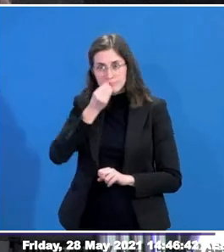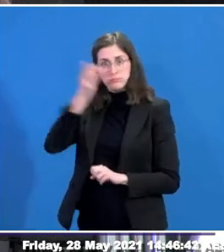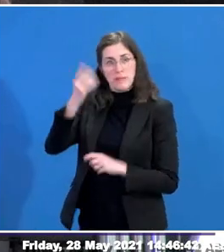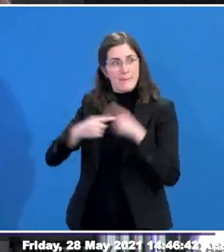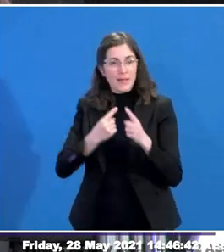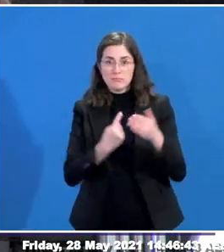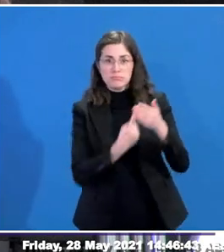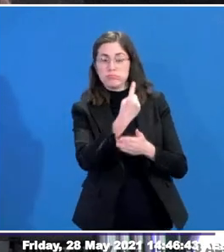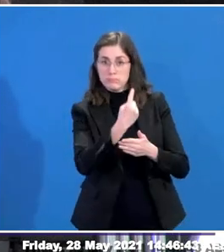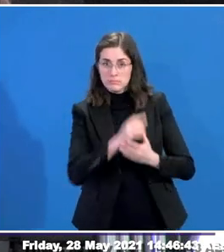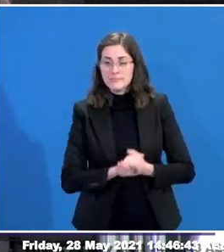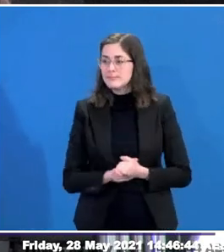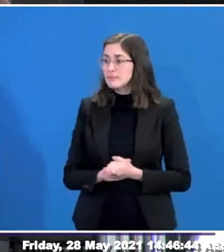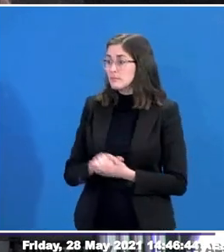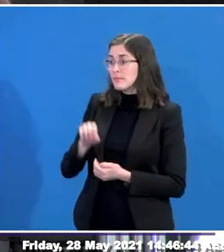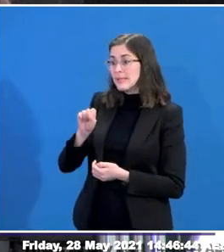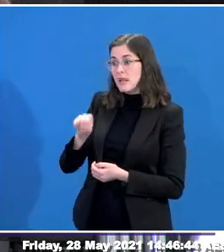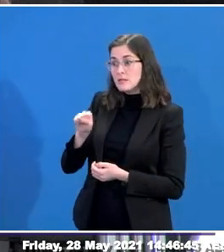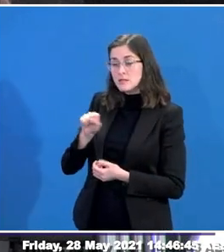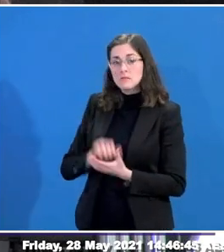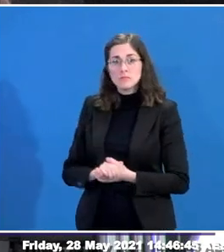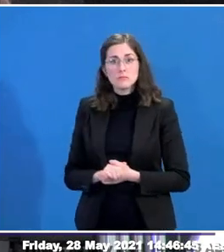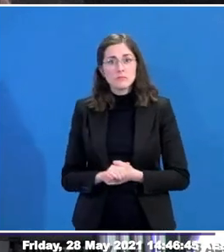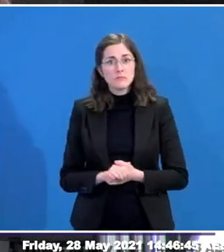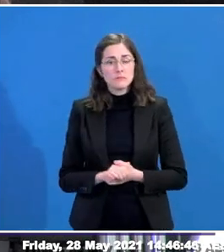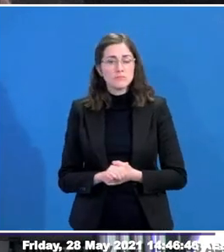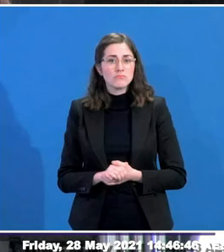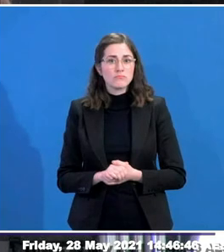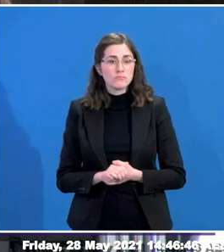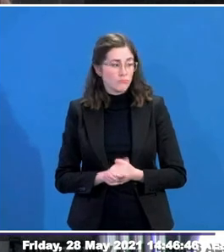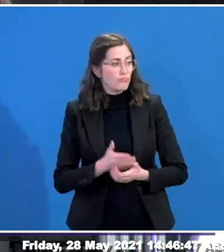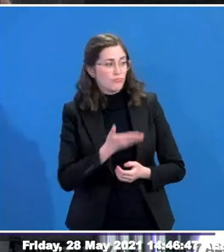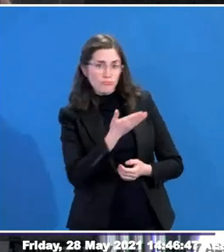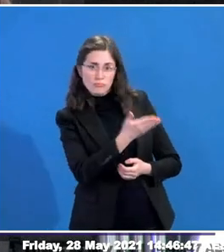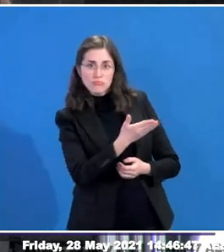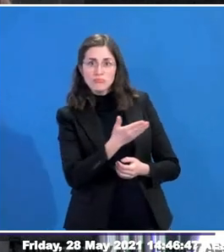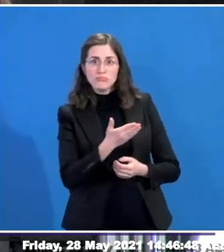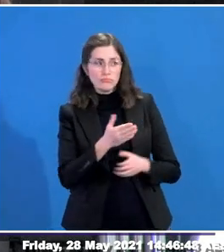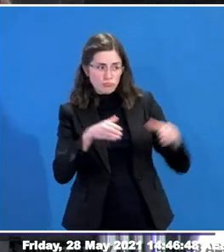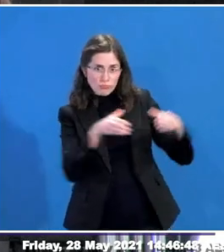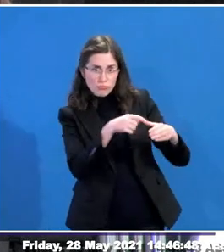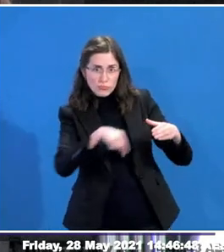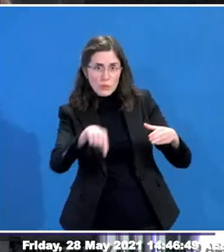Yes. And it might be that you, the Commission, requires an independent